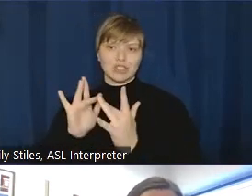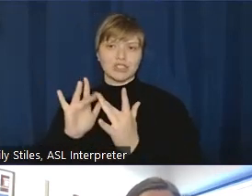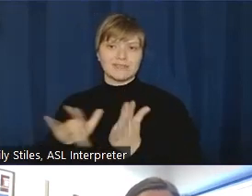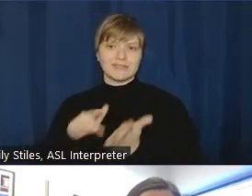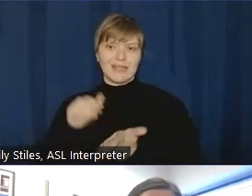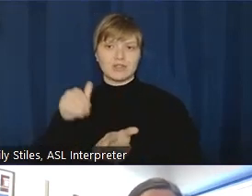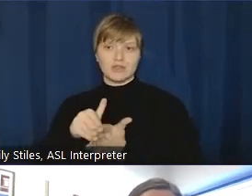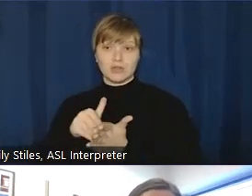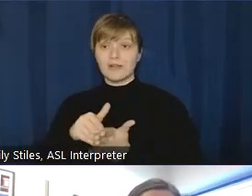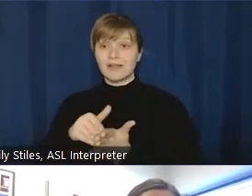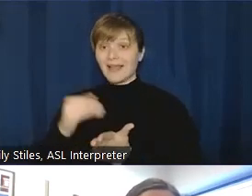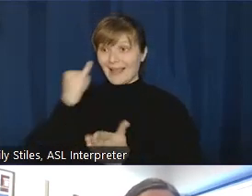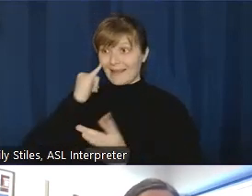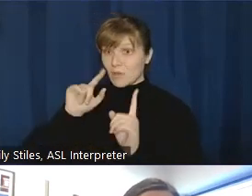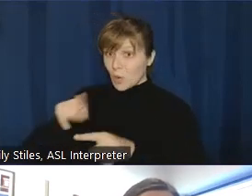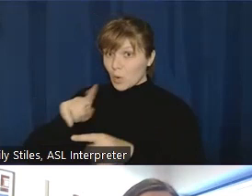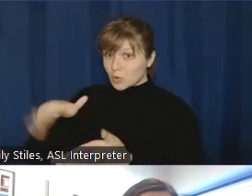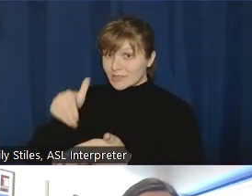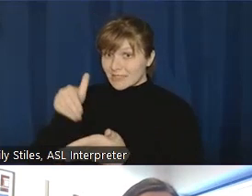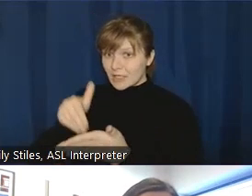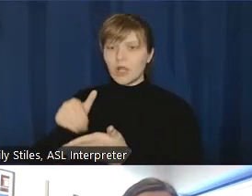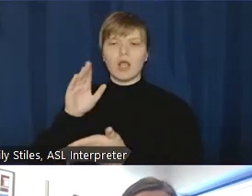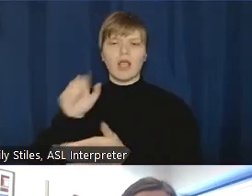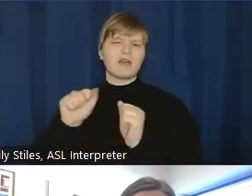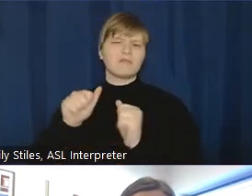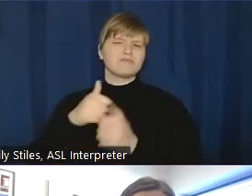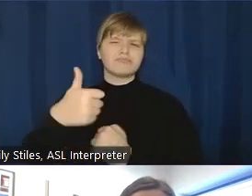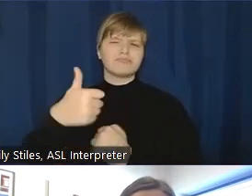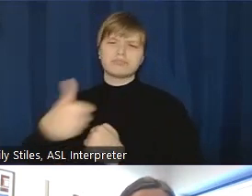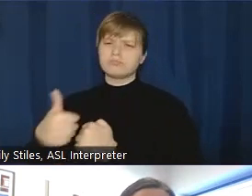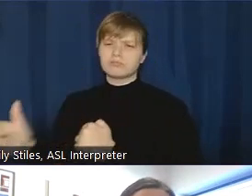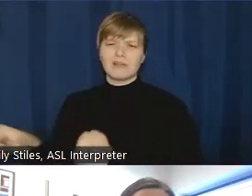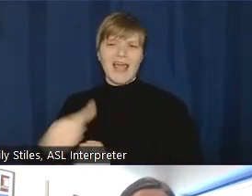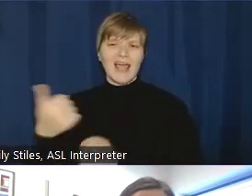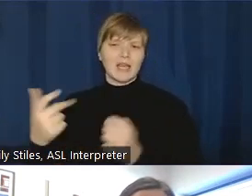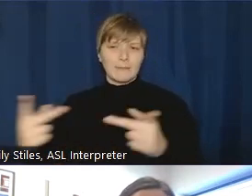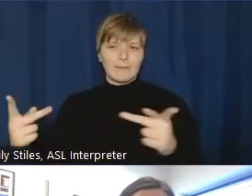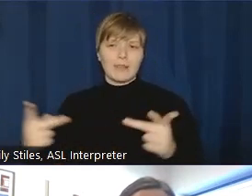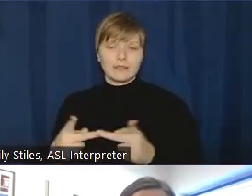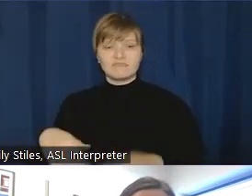these routes. Around 28% of the rides were from there. And then the housing authority,